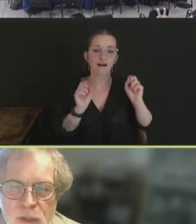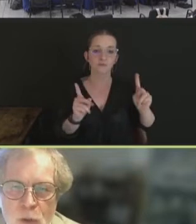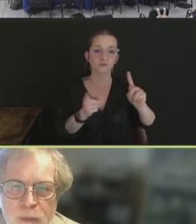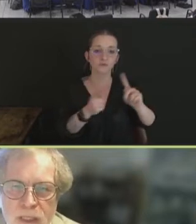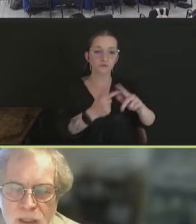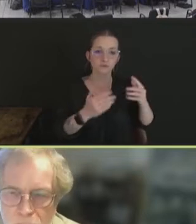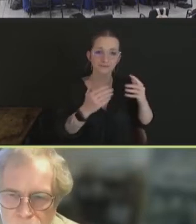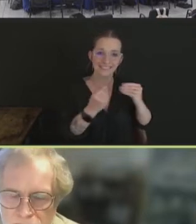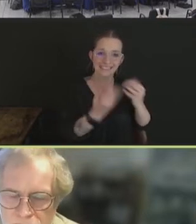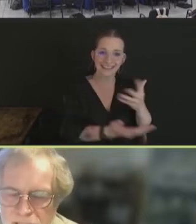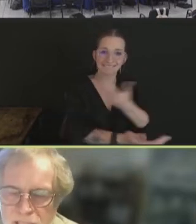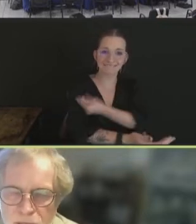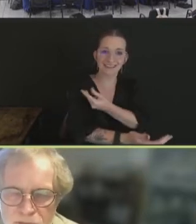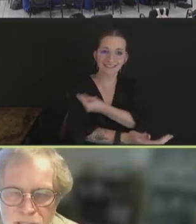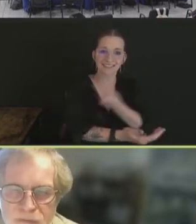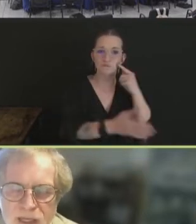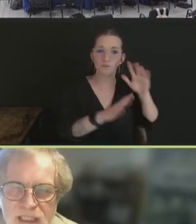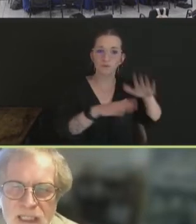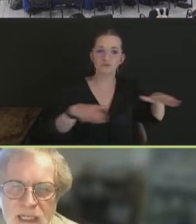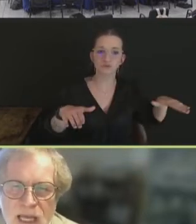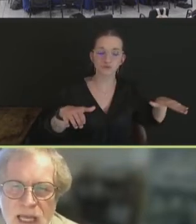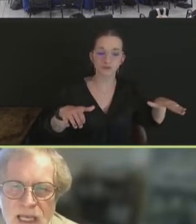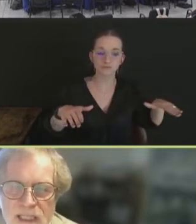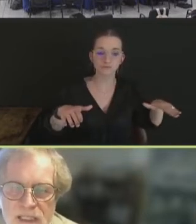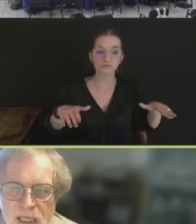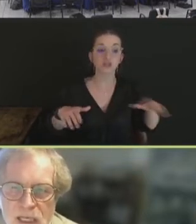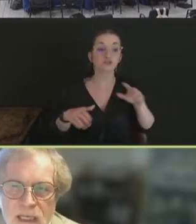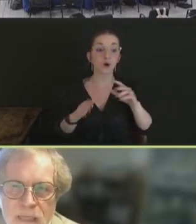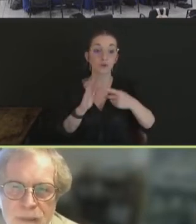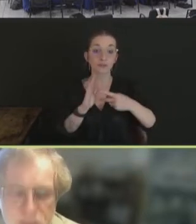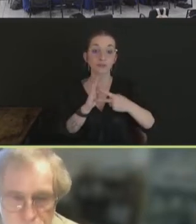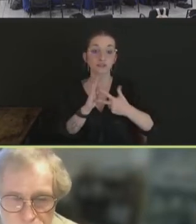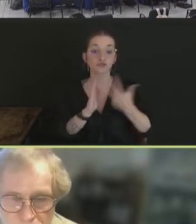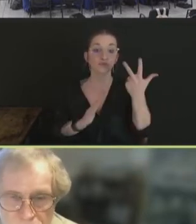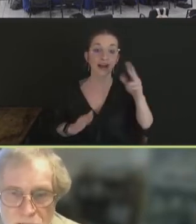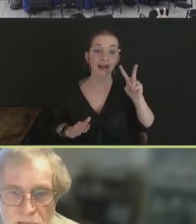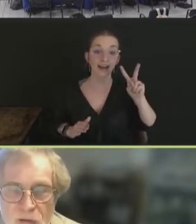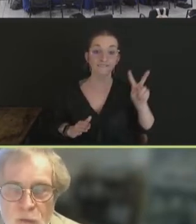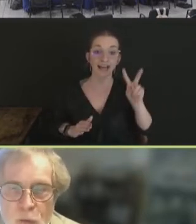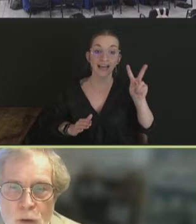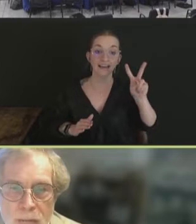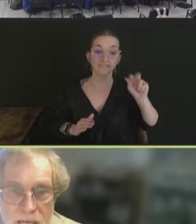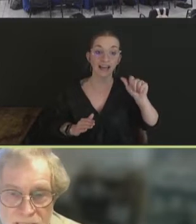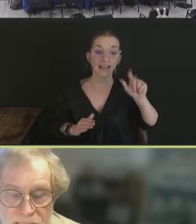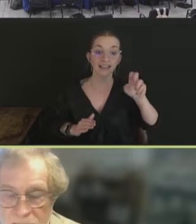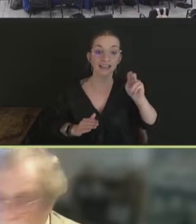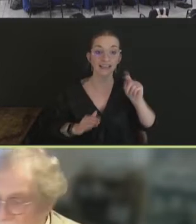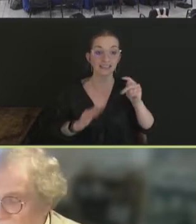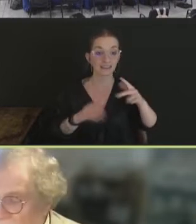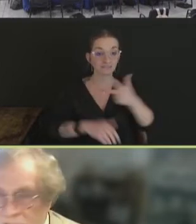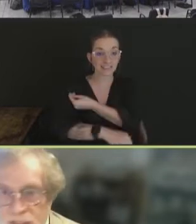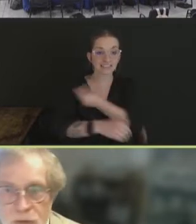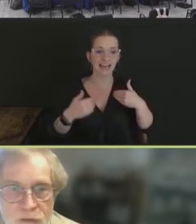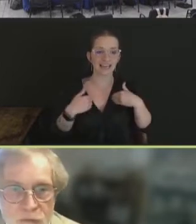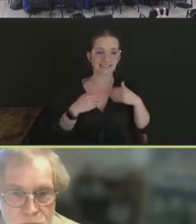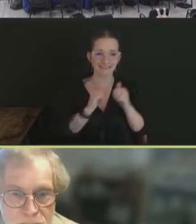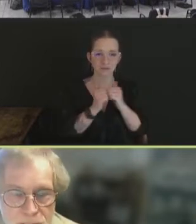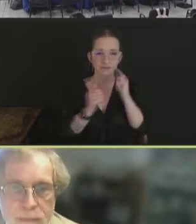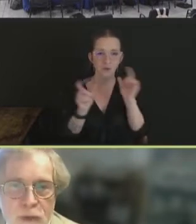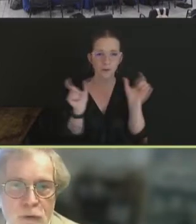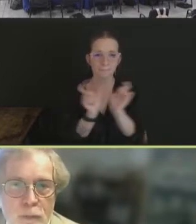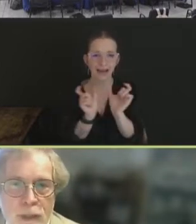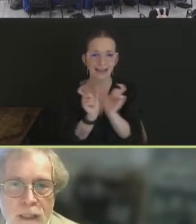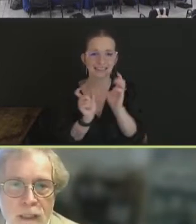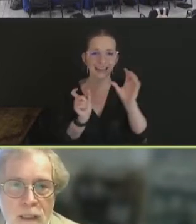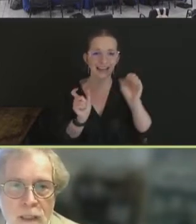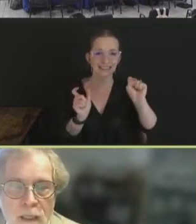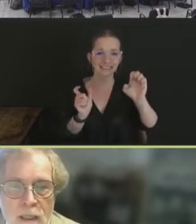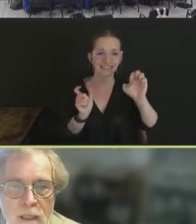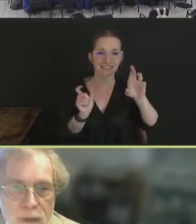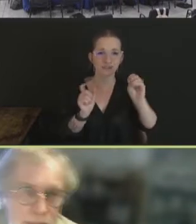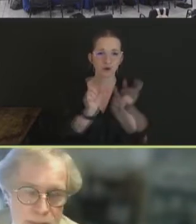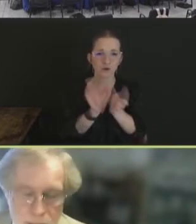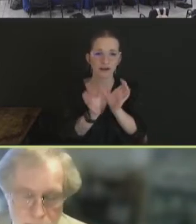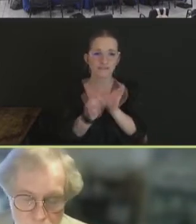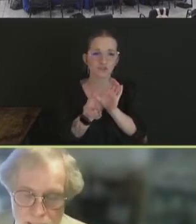So, because the trivalent vaccine has competition for binding and seroconversion, type two being